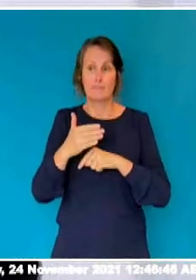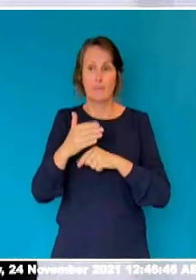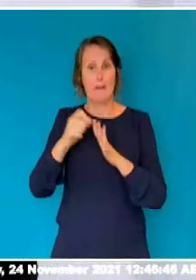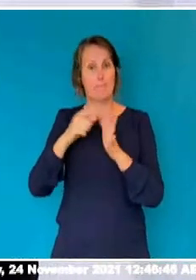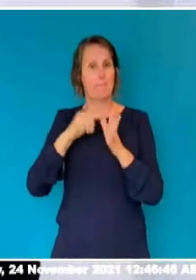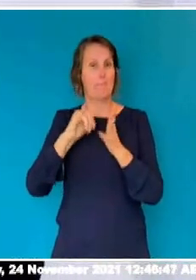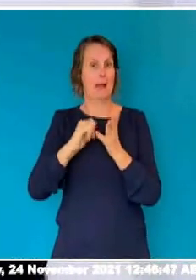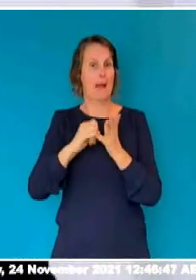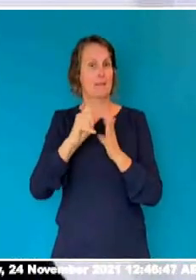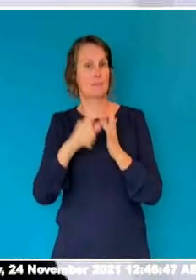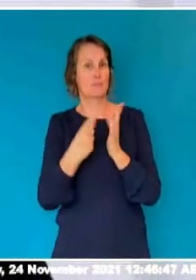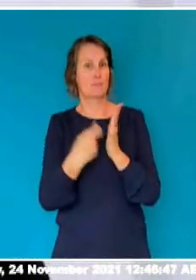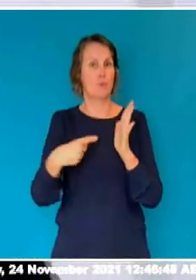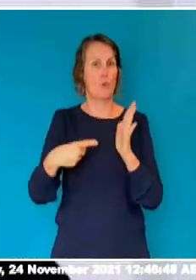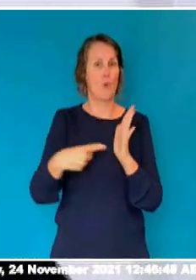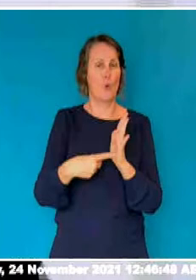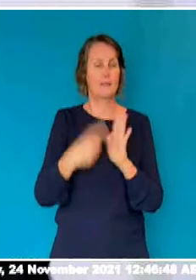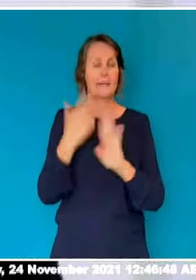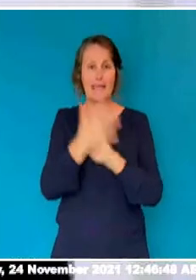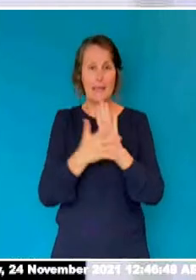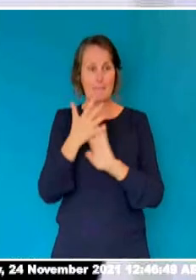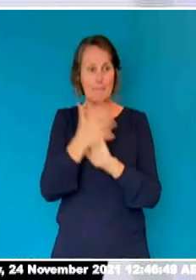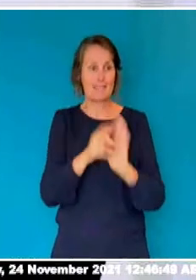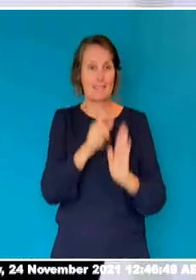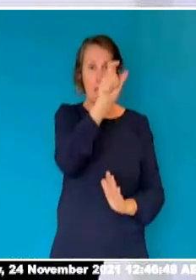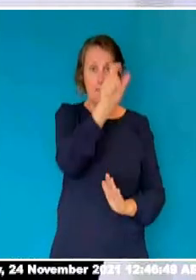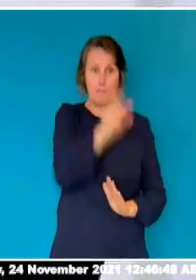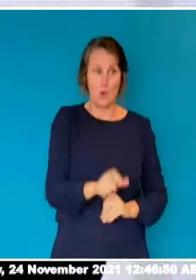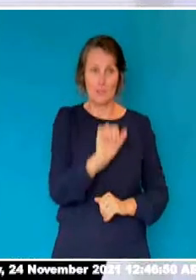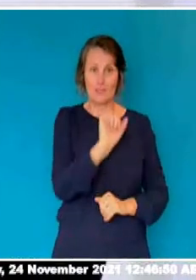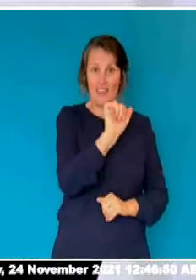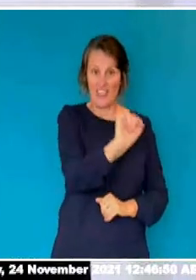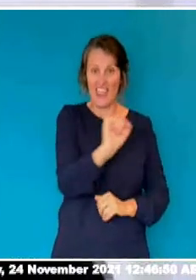the adjustments to be effectively carried with a person throughout their employment.